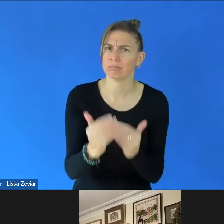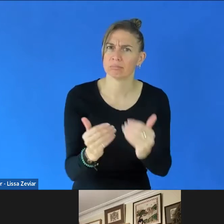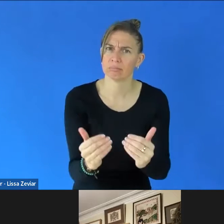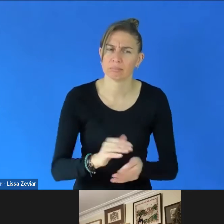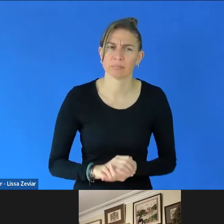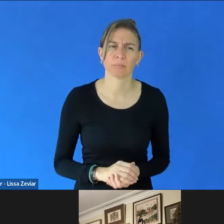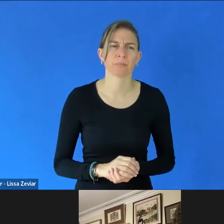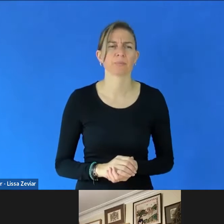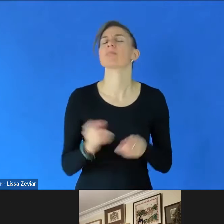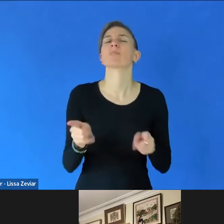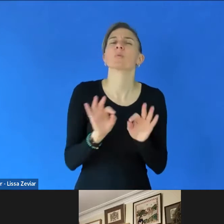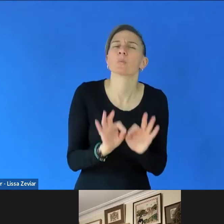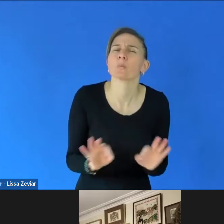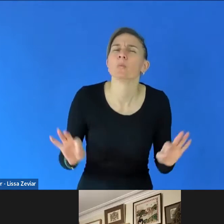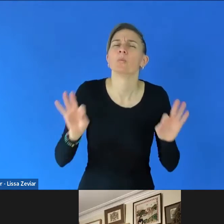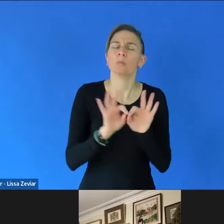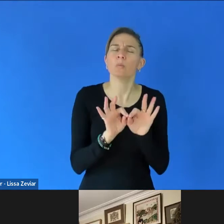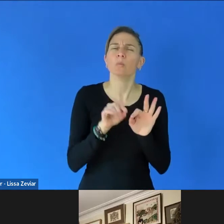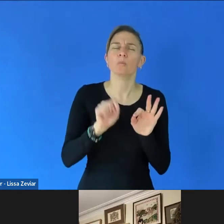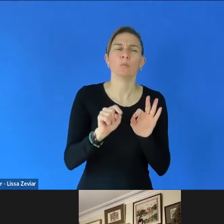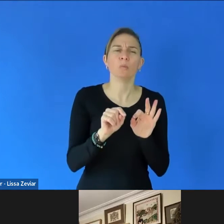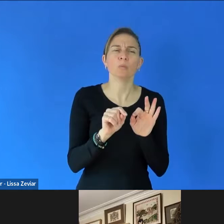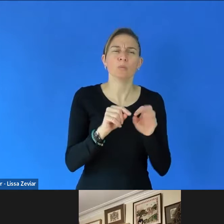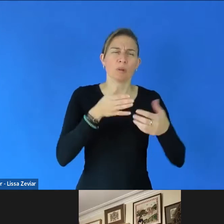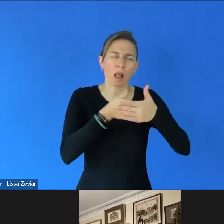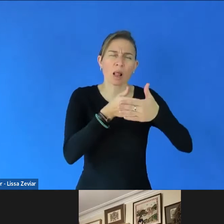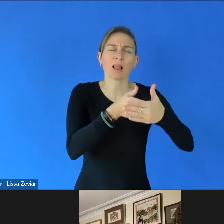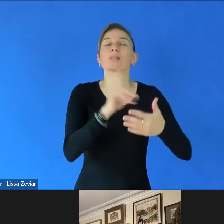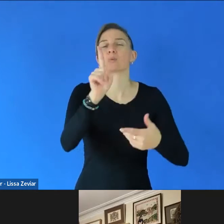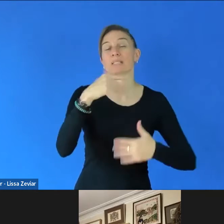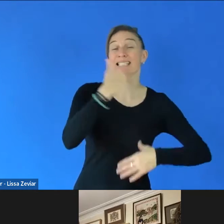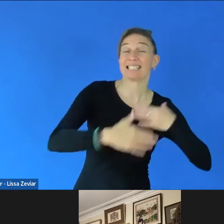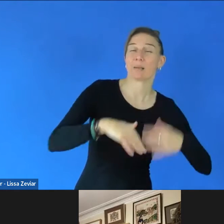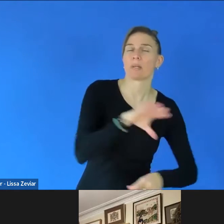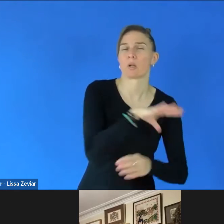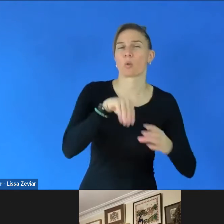Disability inclusion was included in that and was selected as one of the areas.